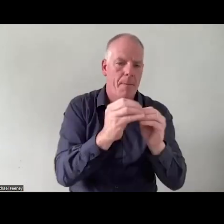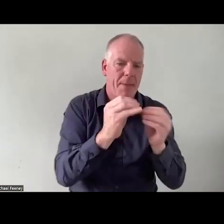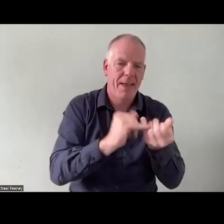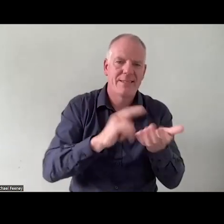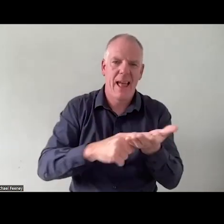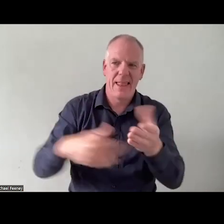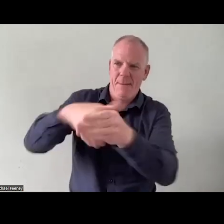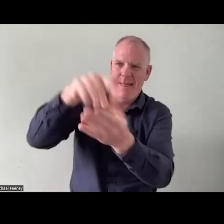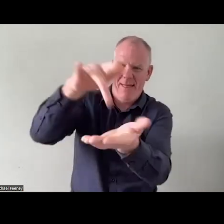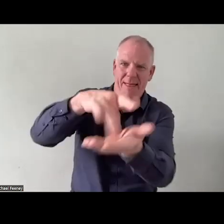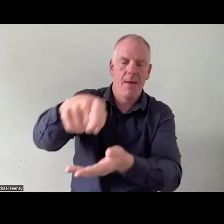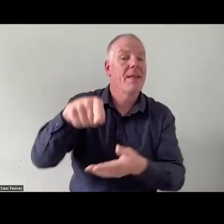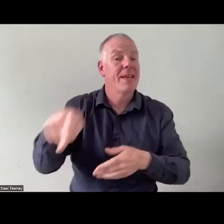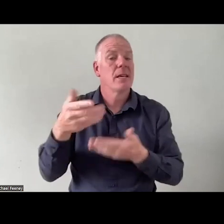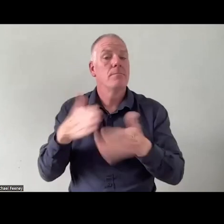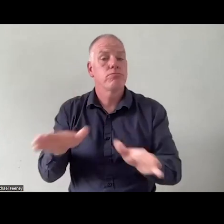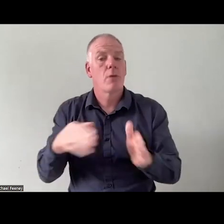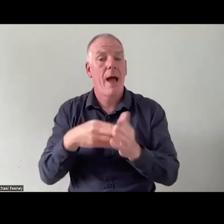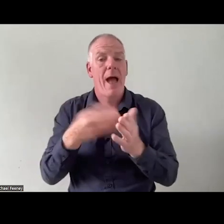But on this show, we had one output stream of captions,